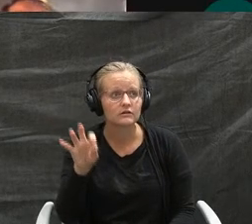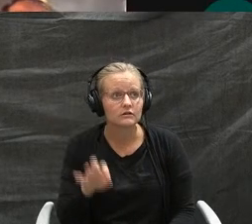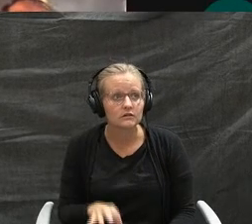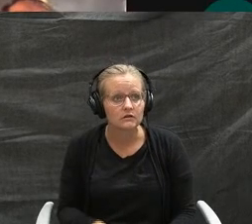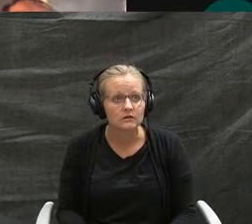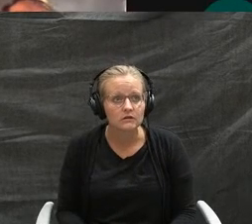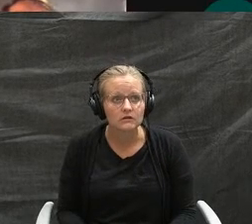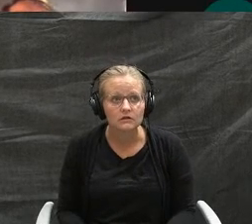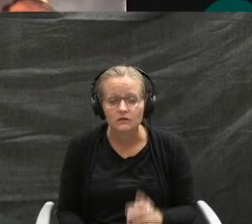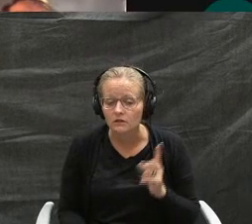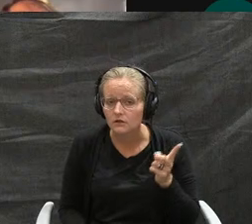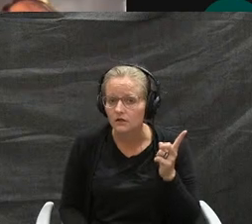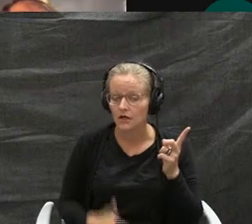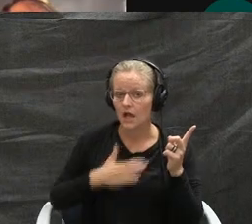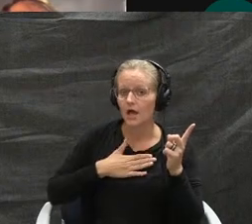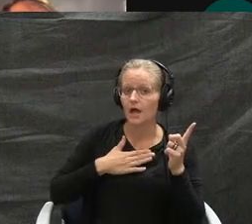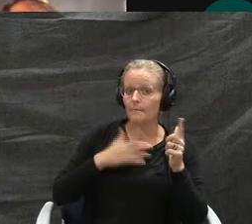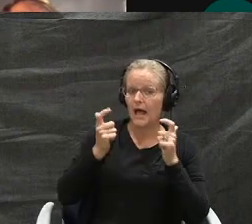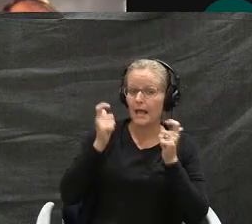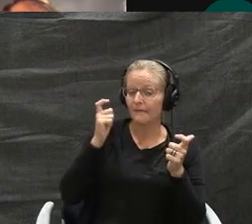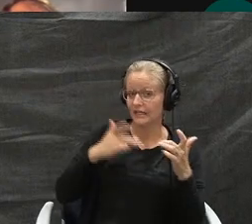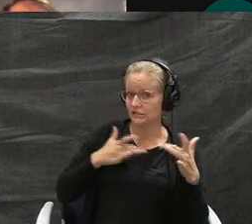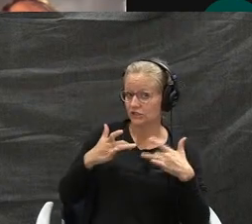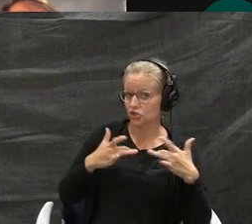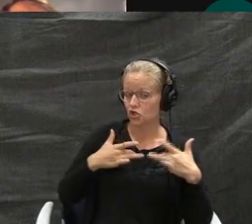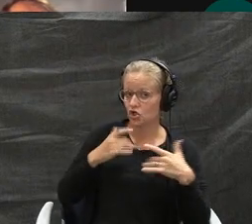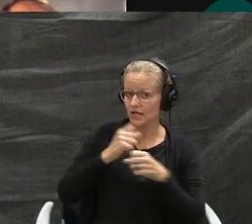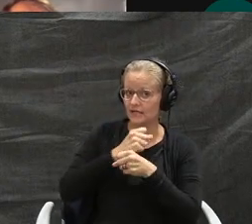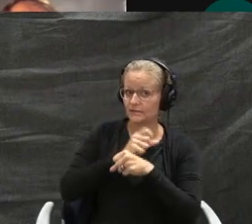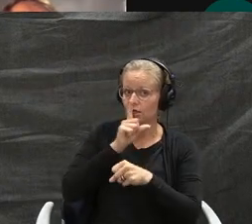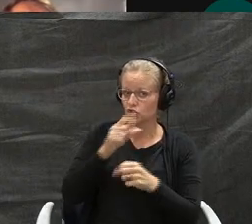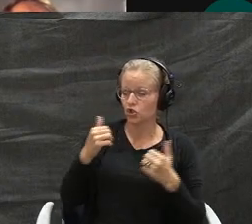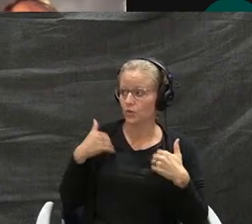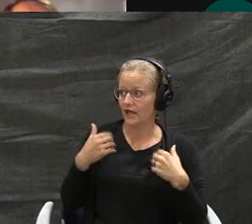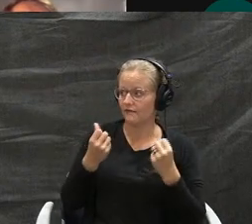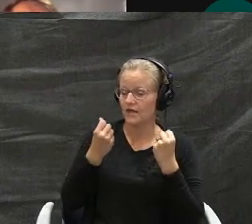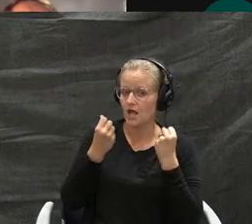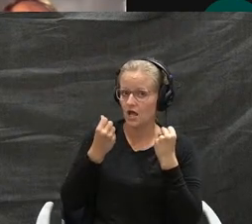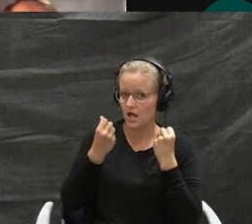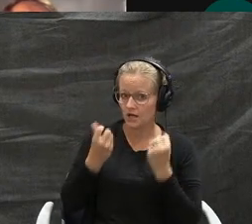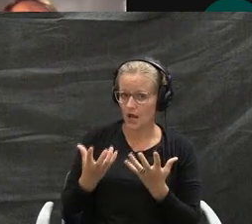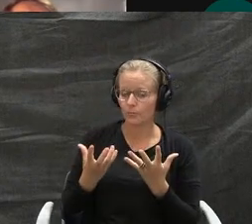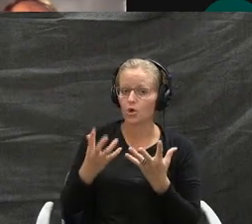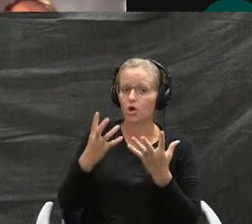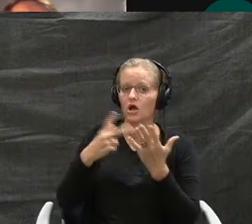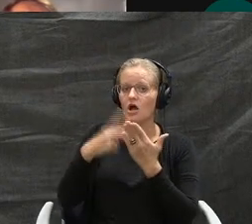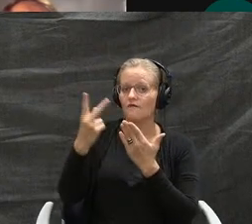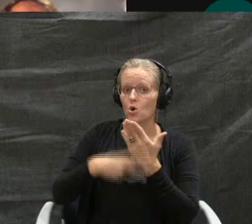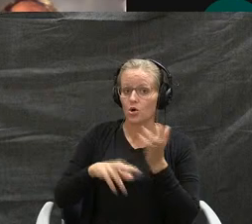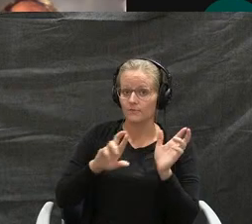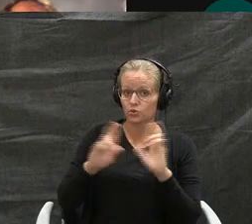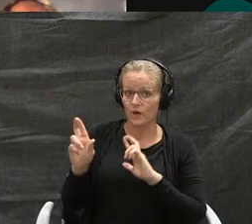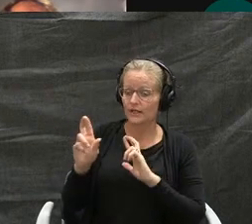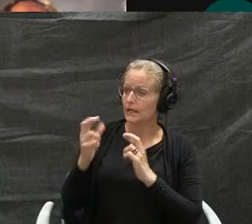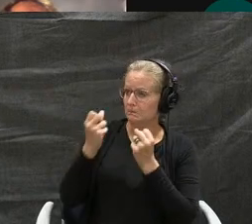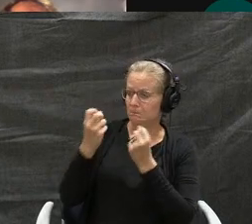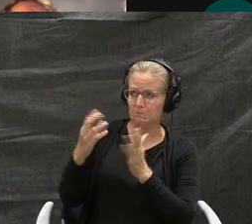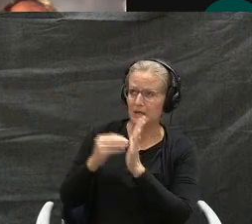sure that we have a number of programs that we do need to have students come in to access the building. I could talk about